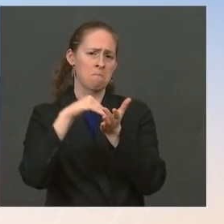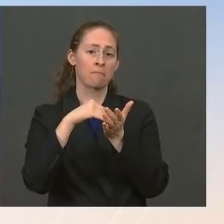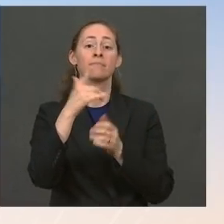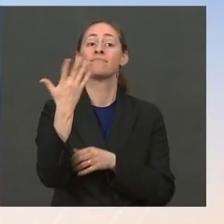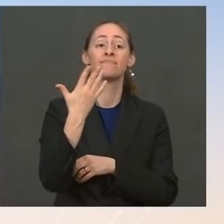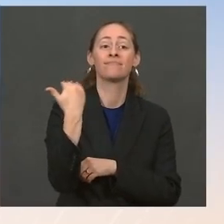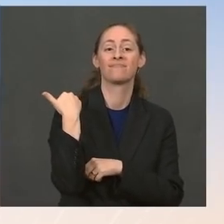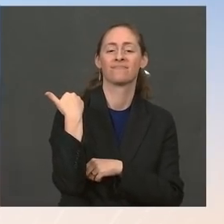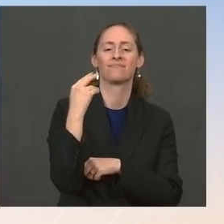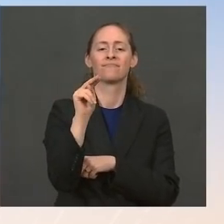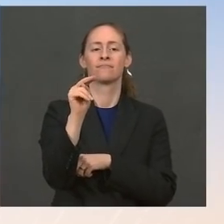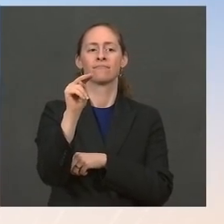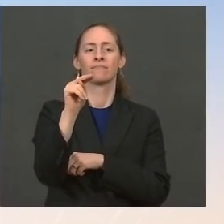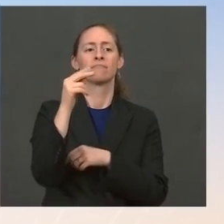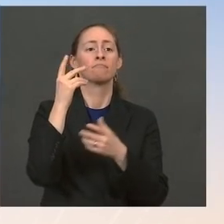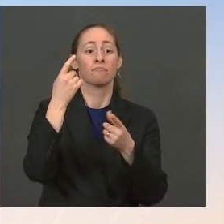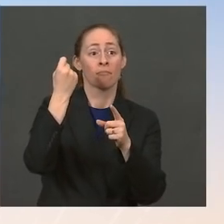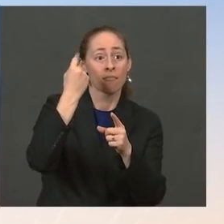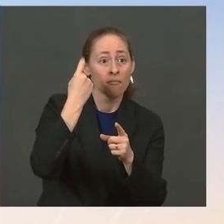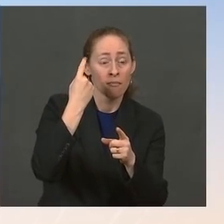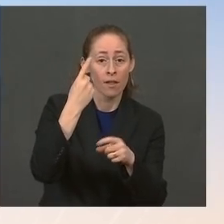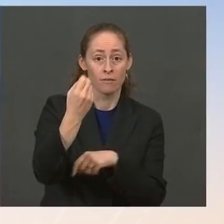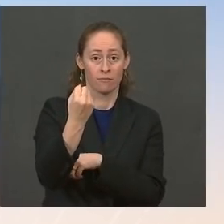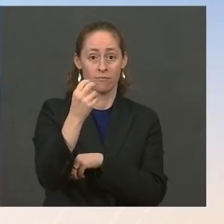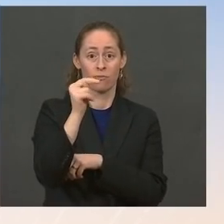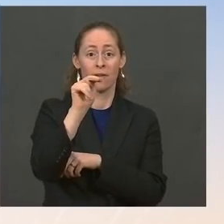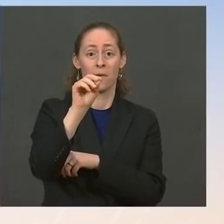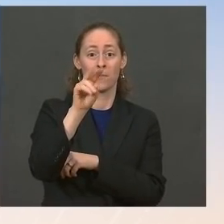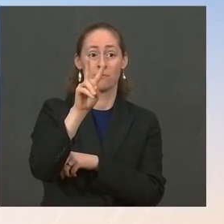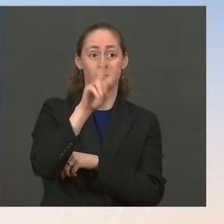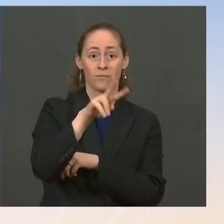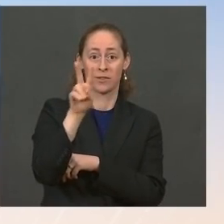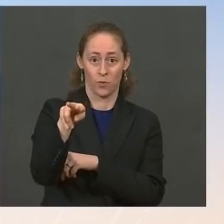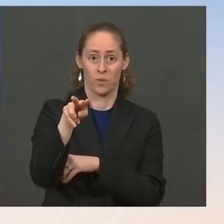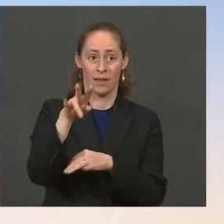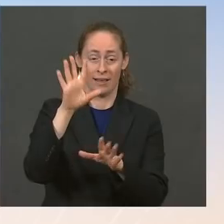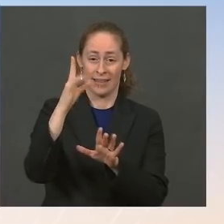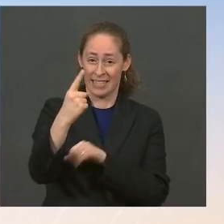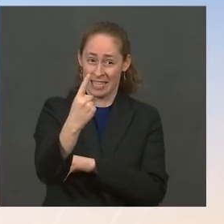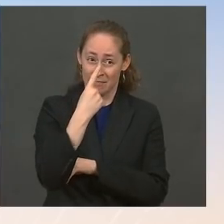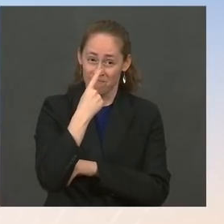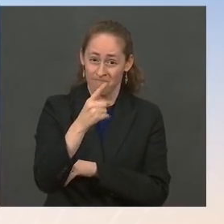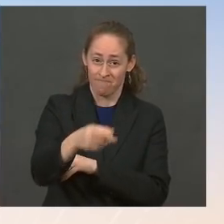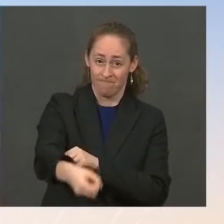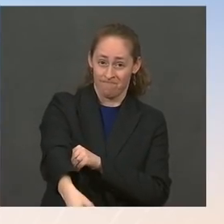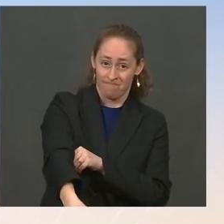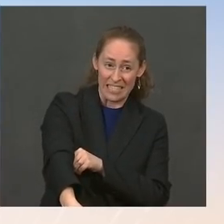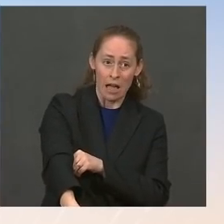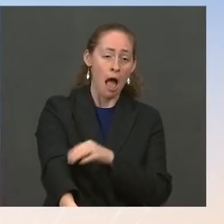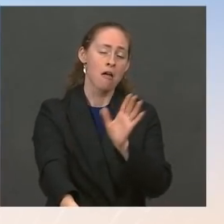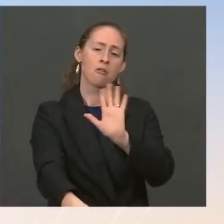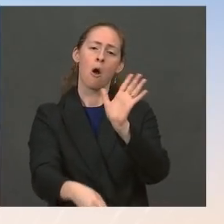not 12:01 a.m. that morning, but by the end of the day. But we don't see it as a cliff.